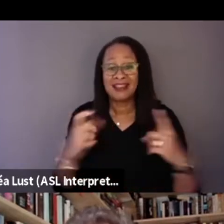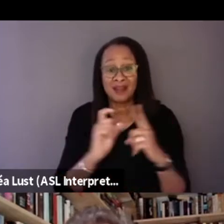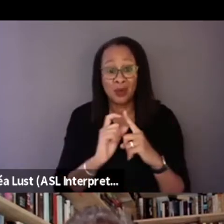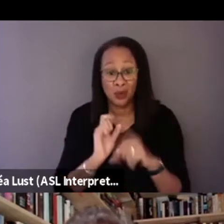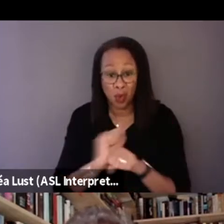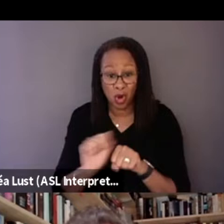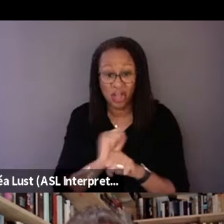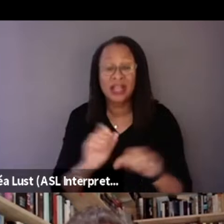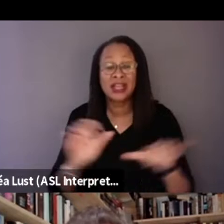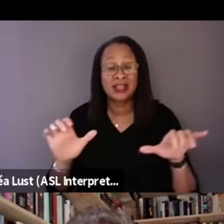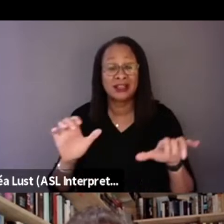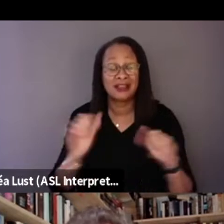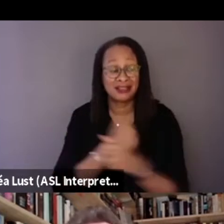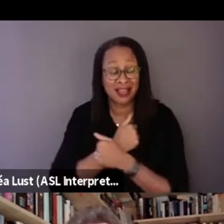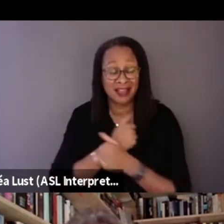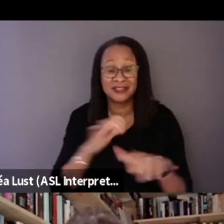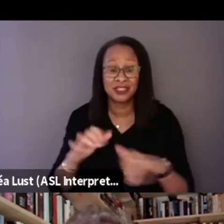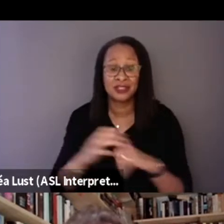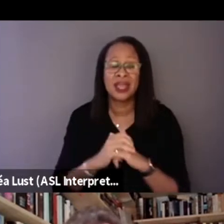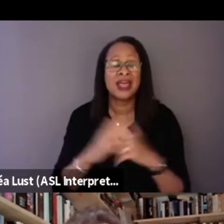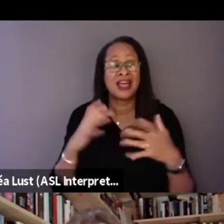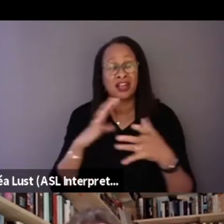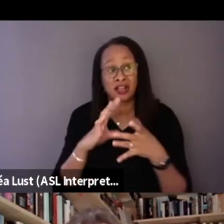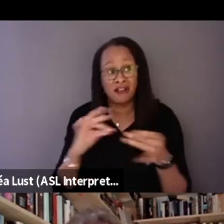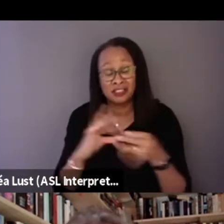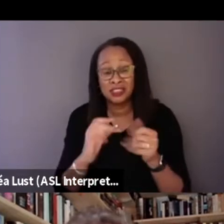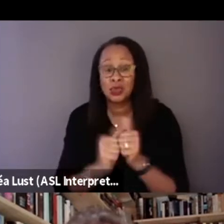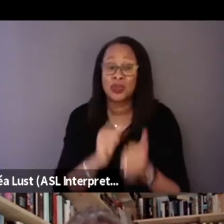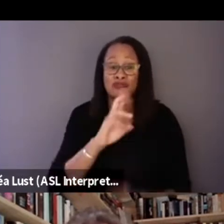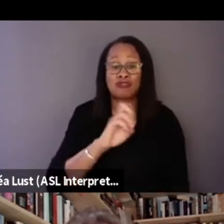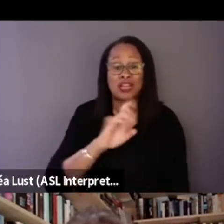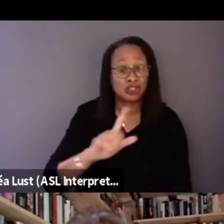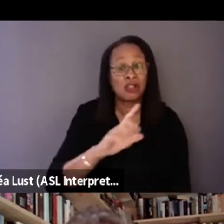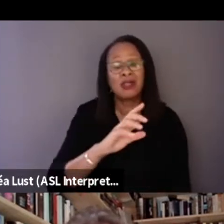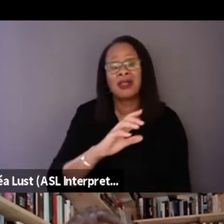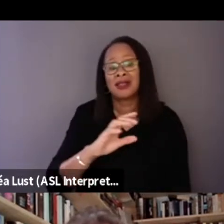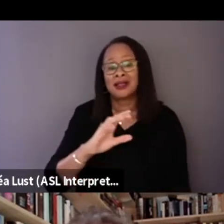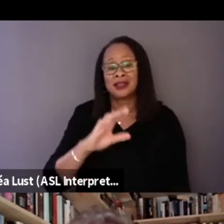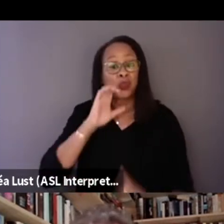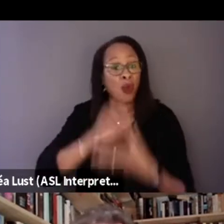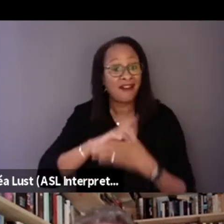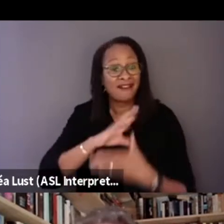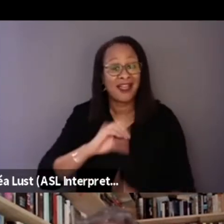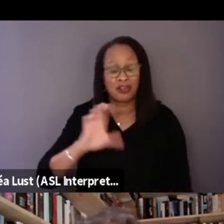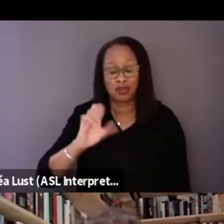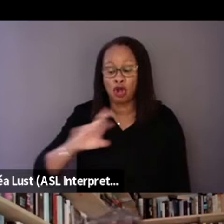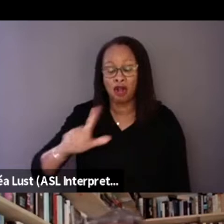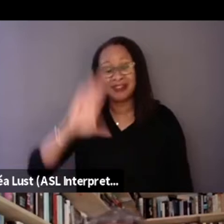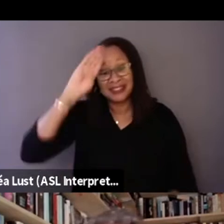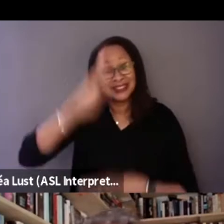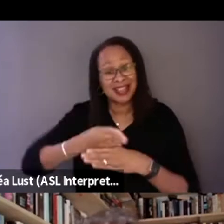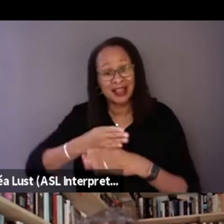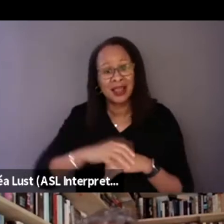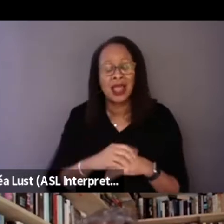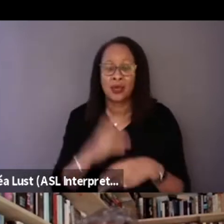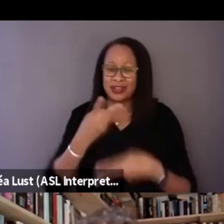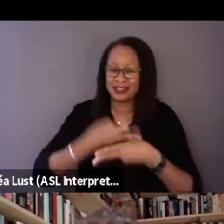He had conversations to have with Rachel and Carl, and we wanted to be careful about how much of his time and energy we were taking up.